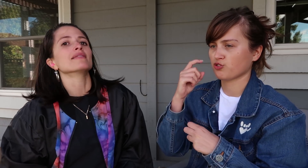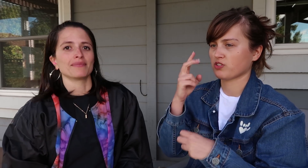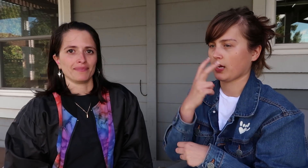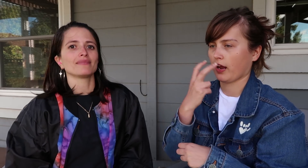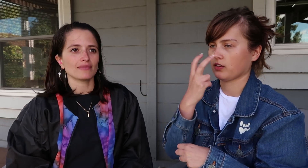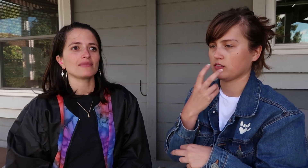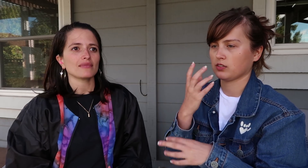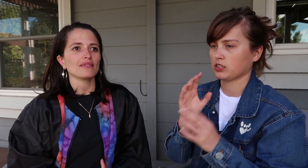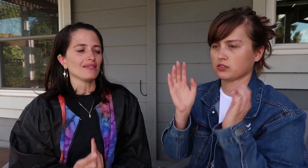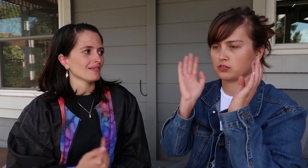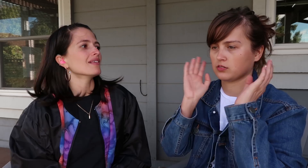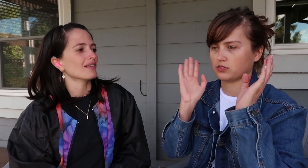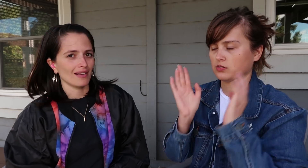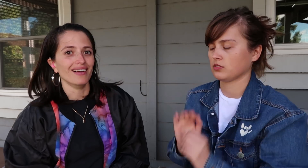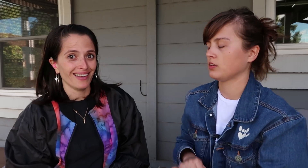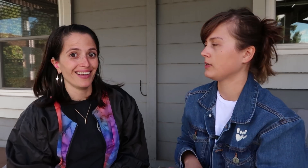It's hard to understand all that.